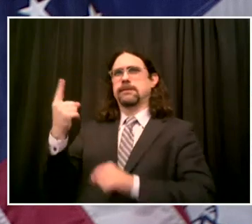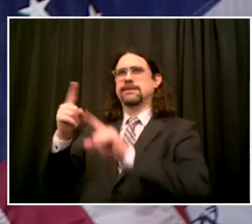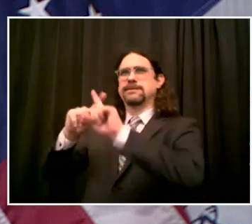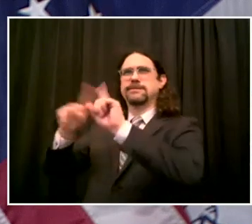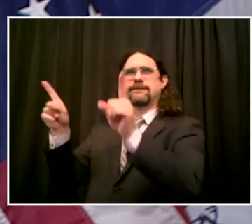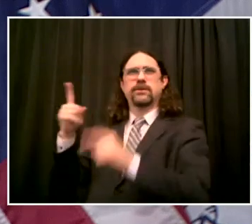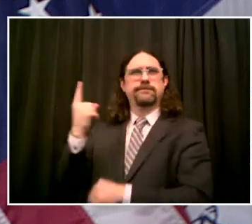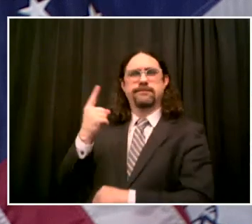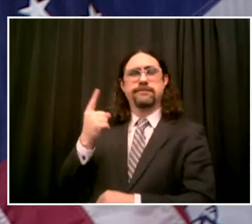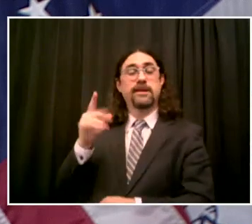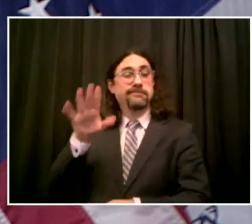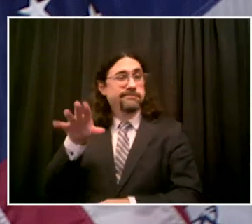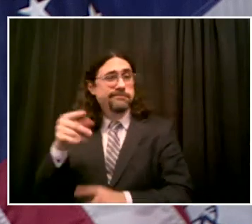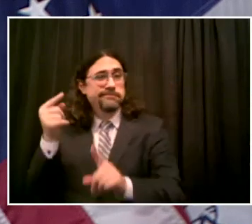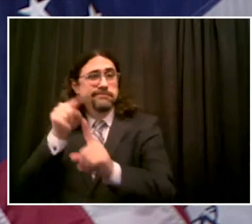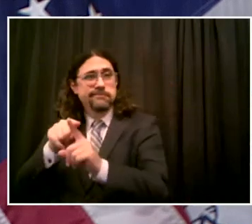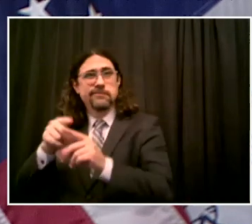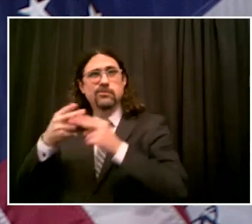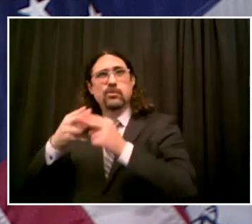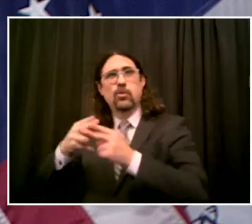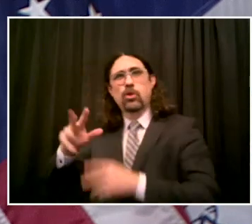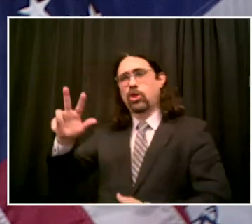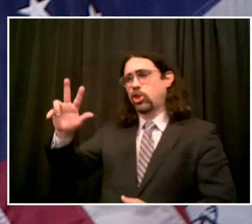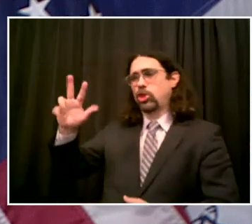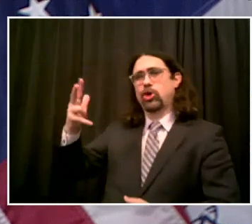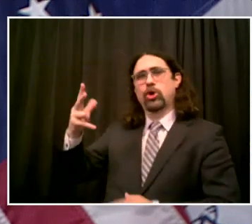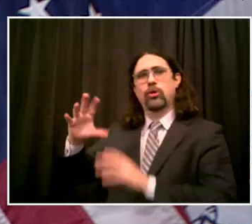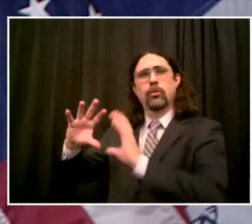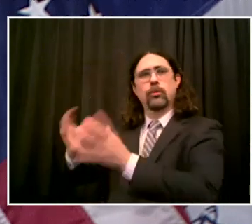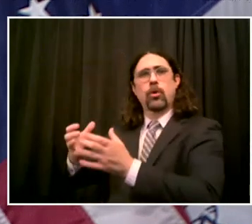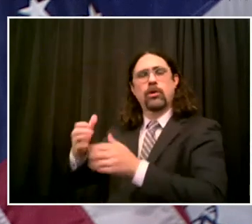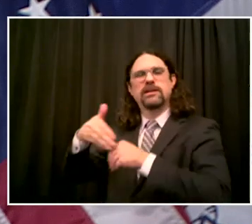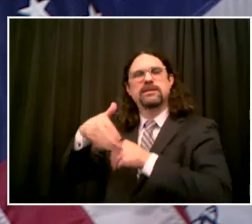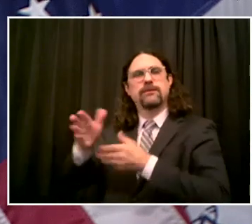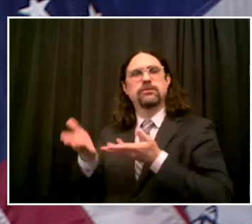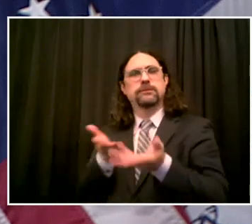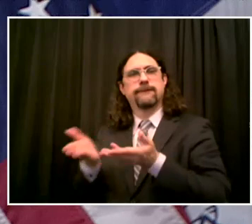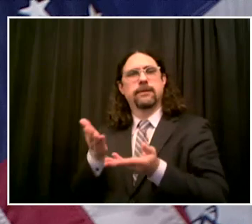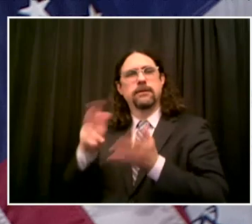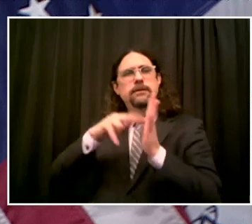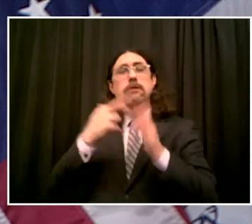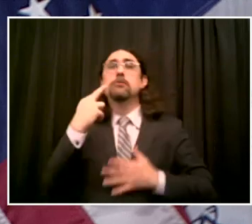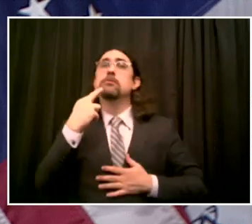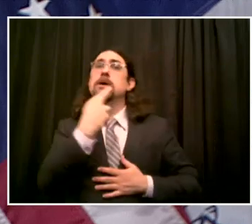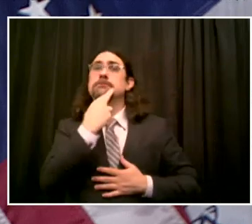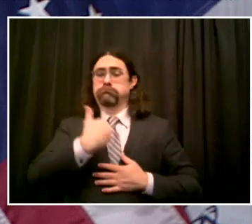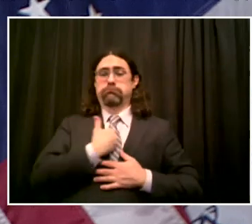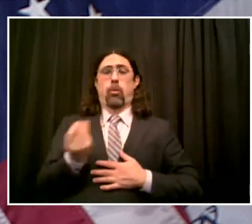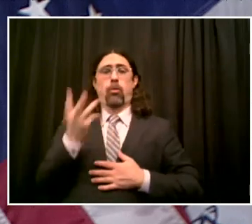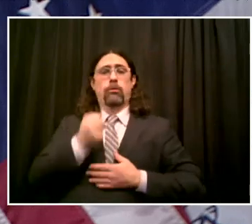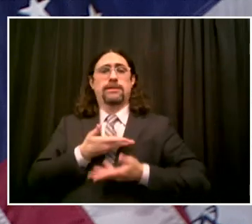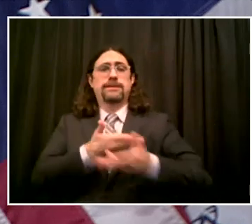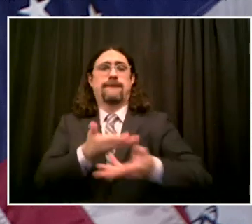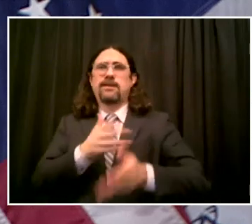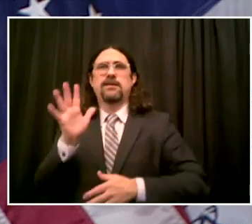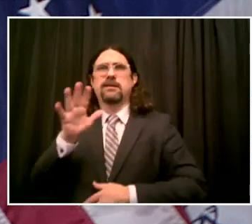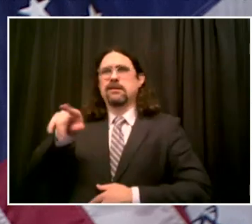DIFFRET ENIS TO ADDRESS THIRD PARTY DELIVERY SERVICES AND THEIR FEES, WHICH ARE OFTEN VERY